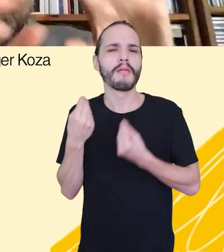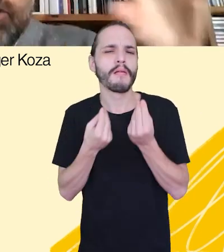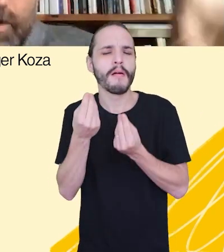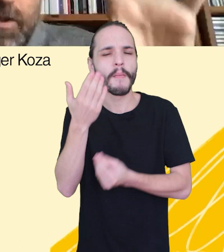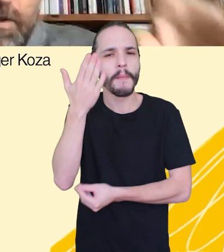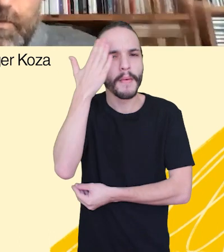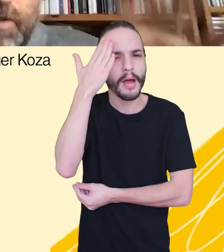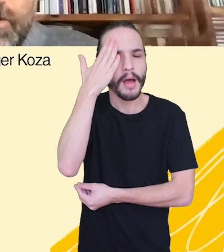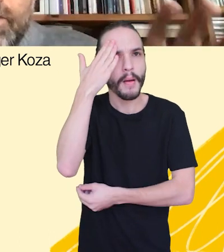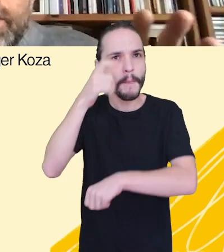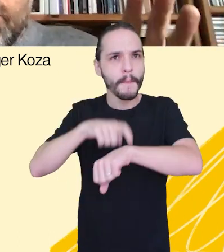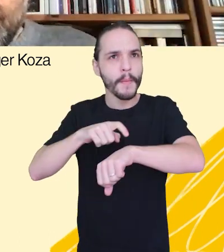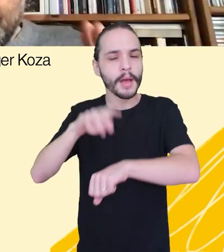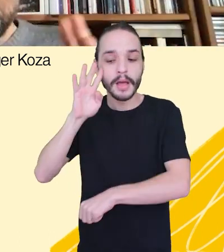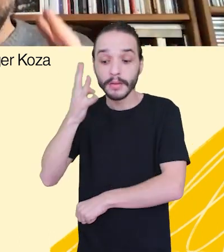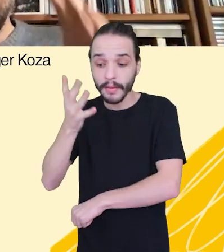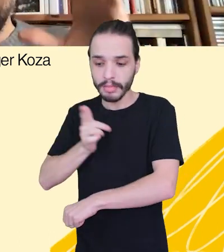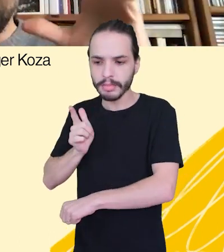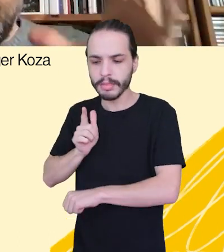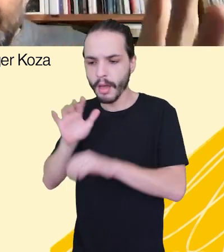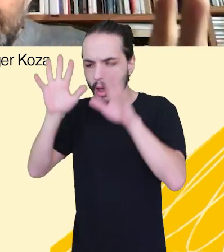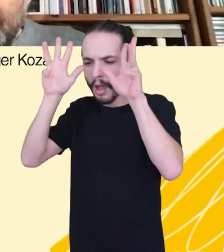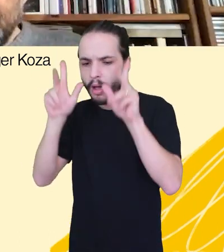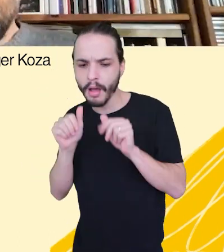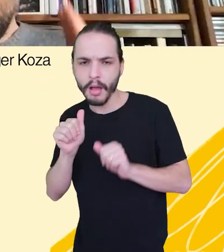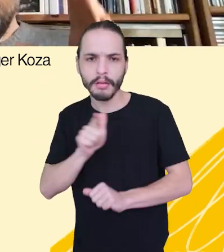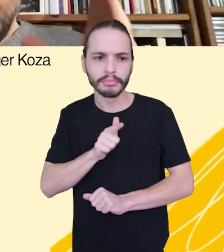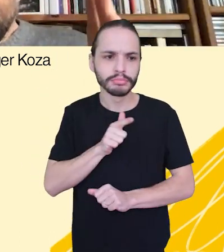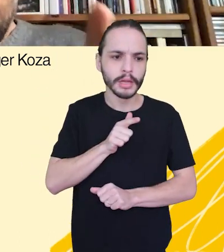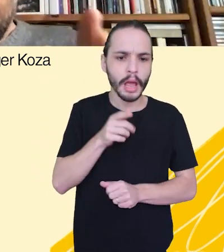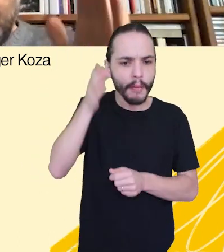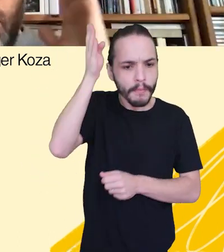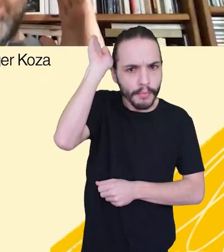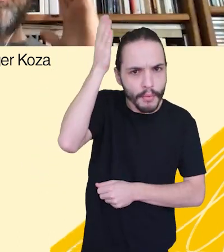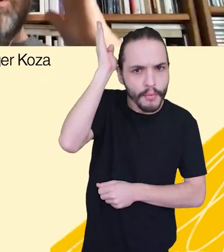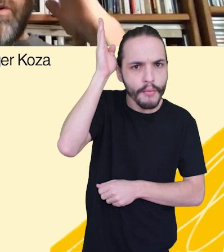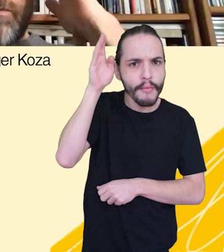that there should be a donkey... and then how do you